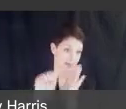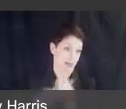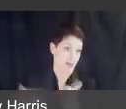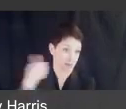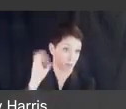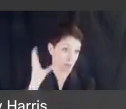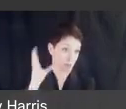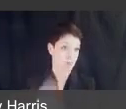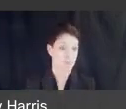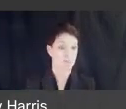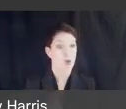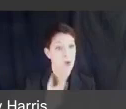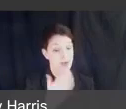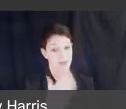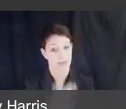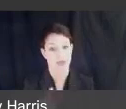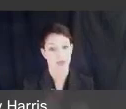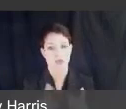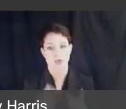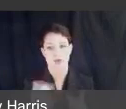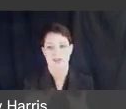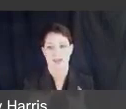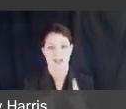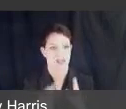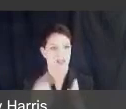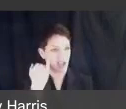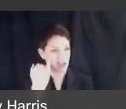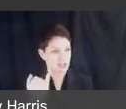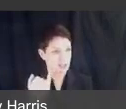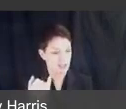[Reporter] Okay and do you have any indication of, you know, do you have any other meetings scheduled with them